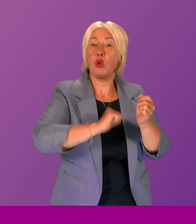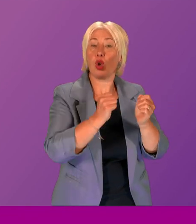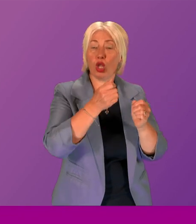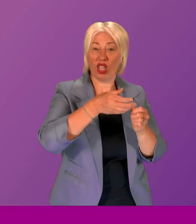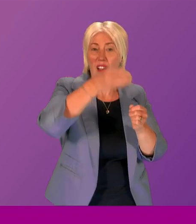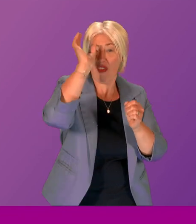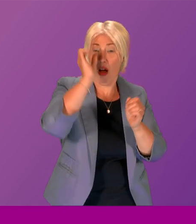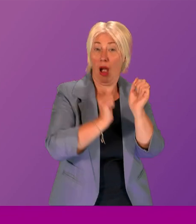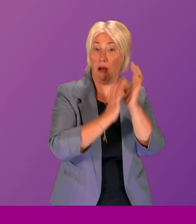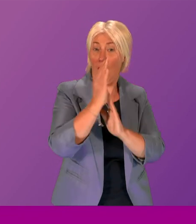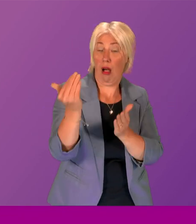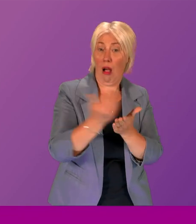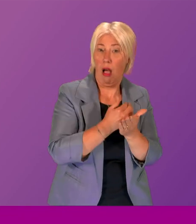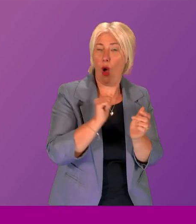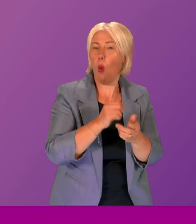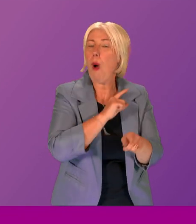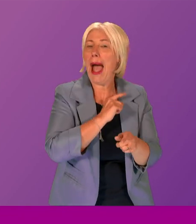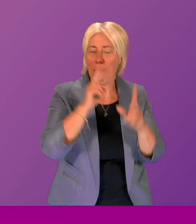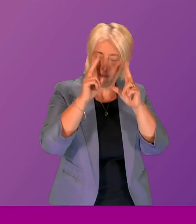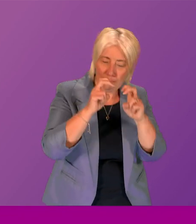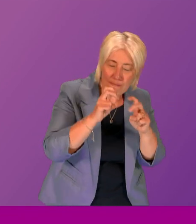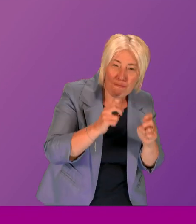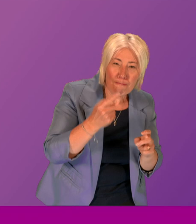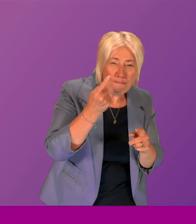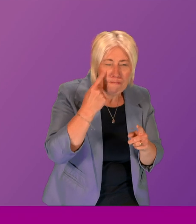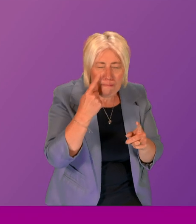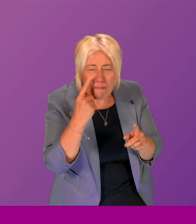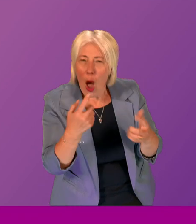Service as it conducted its investigation into the fire, which took a number of years because